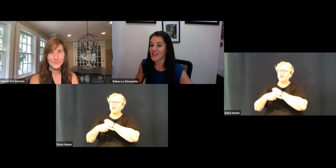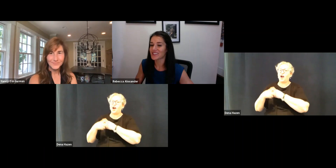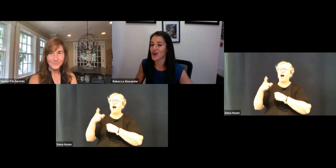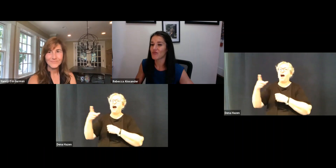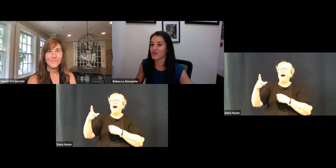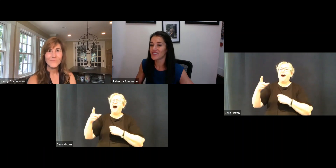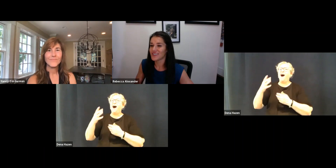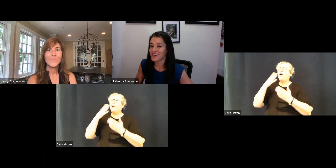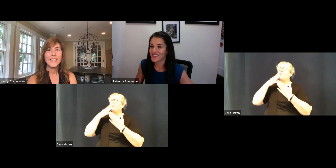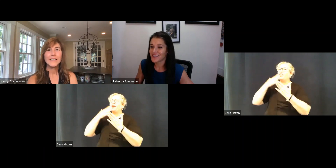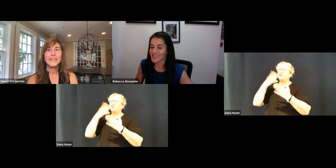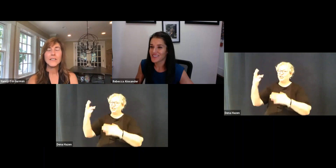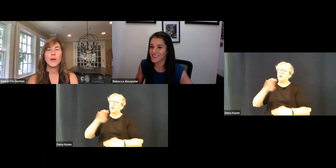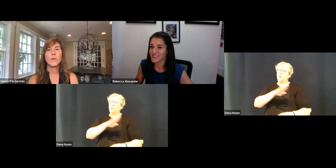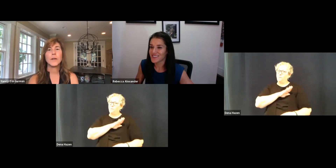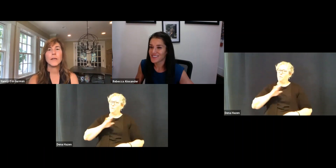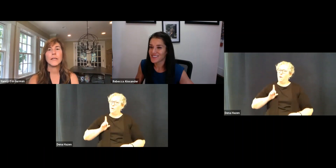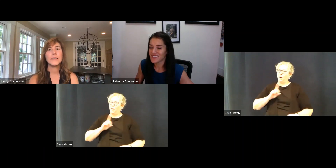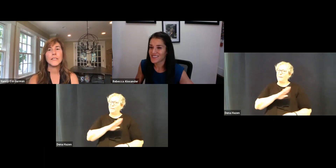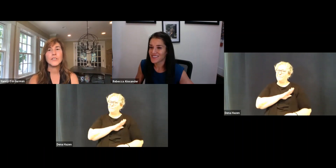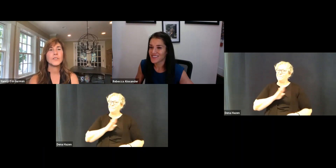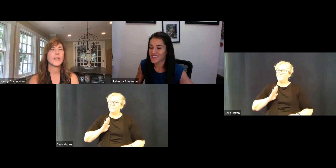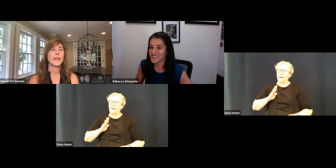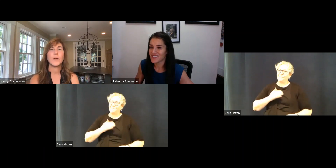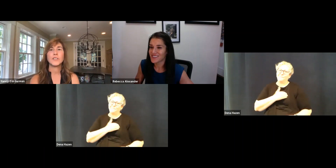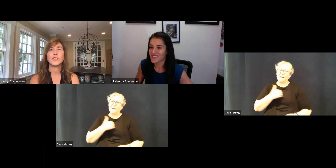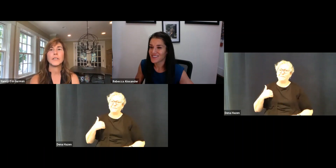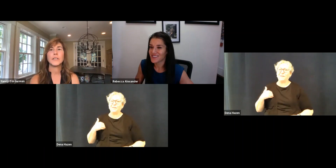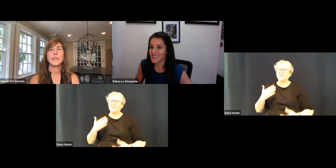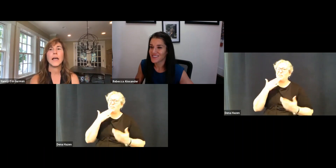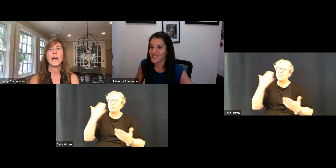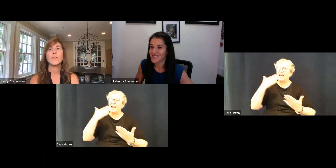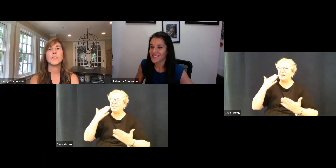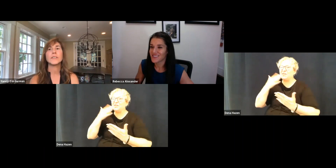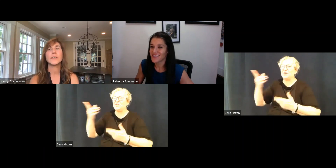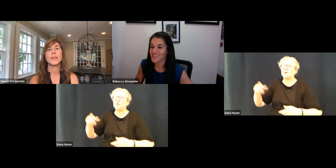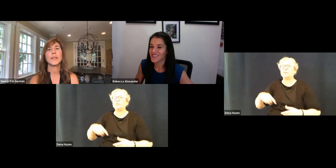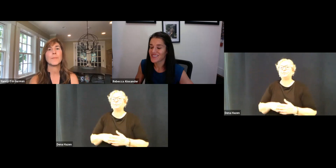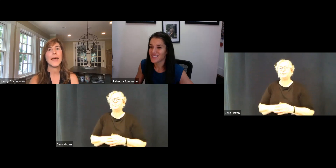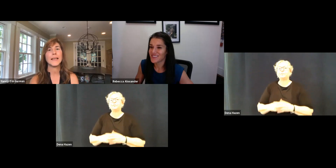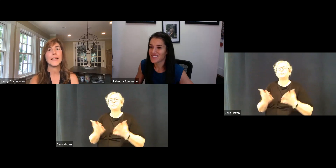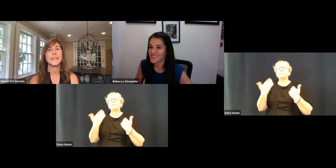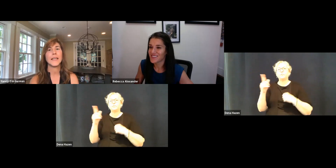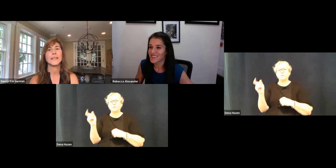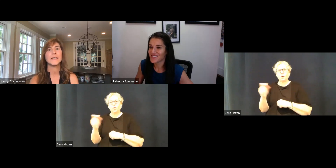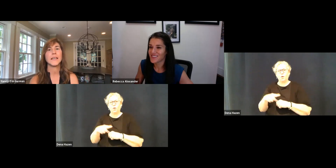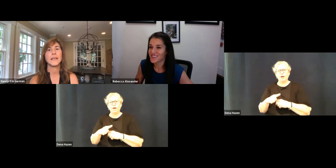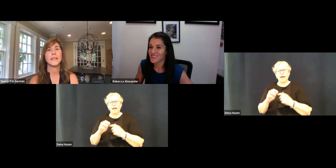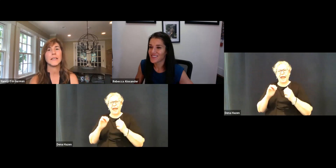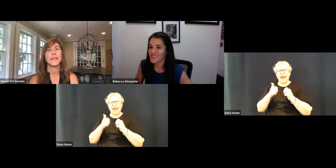Thanks, Soph. So in addition to that question, how does someone get past the anxiety,